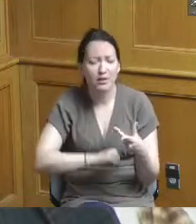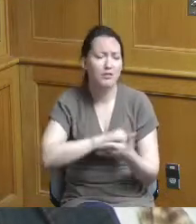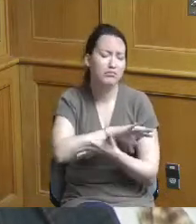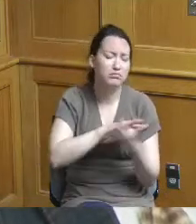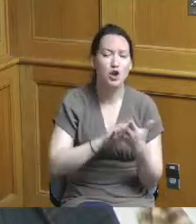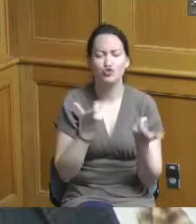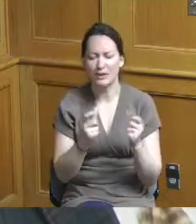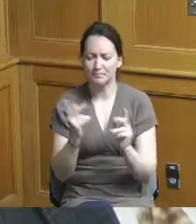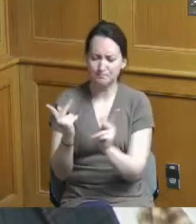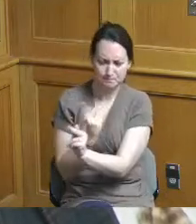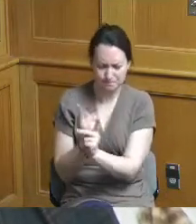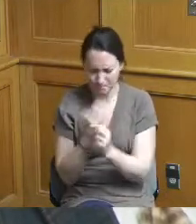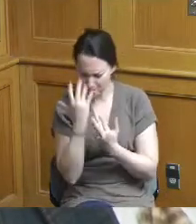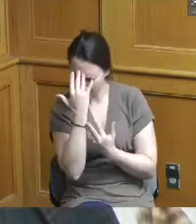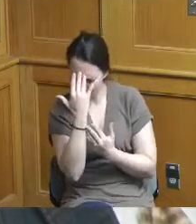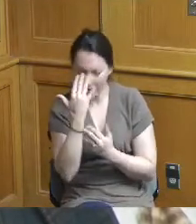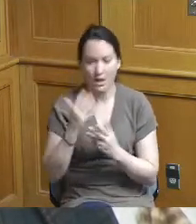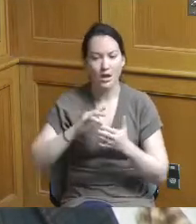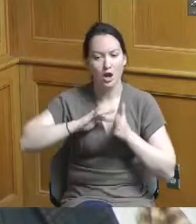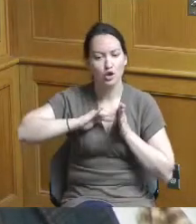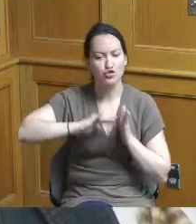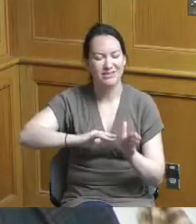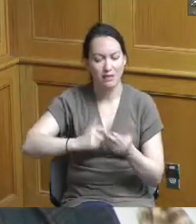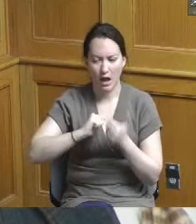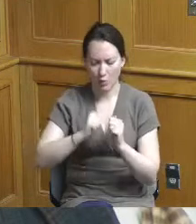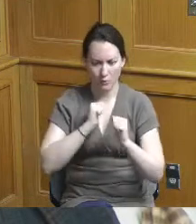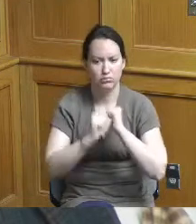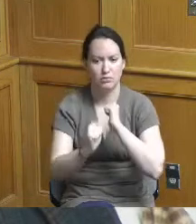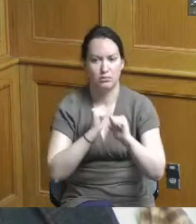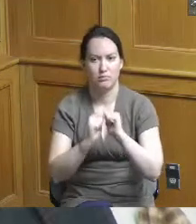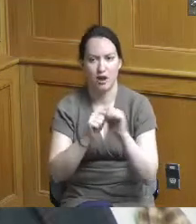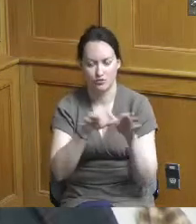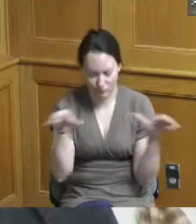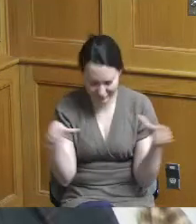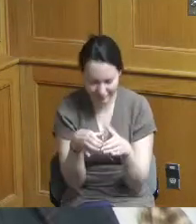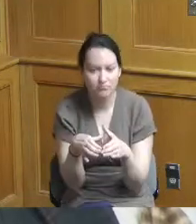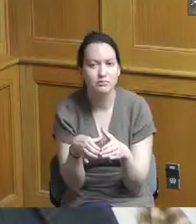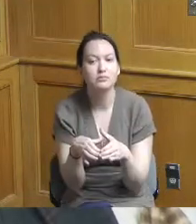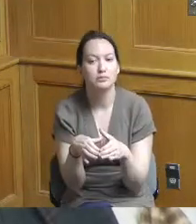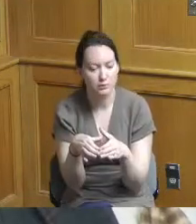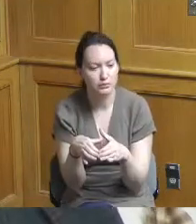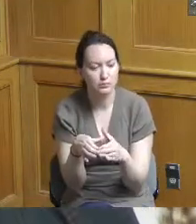we were trying to understand how we can better compete in our in our set and so the thing that